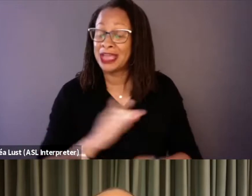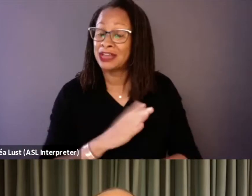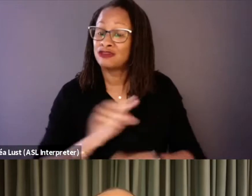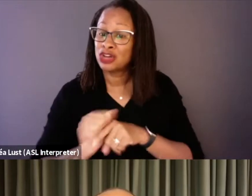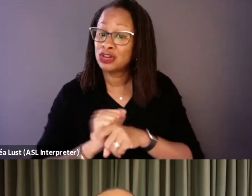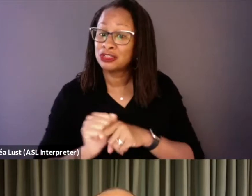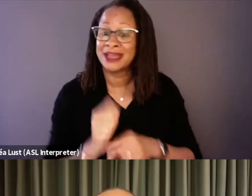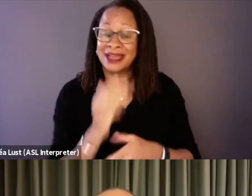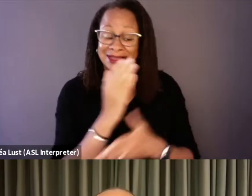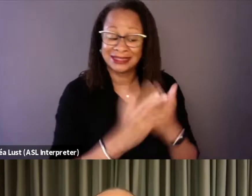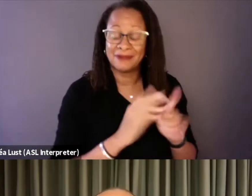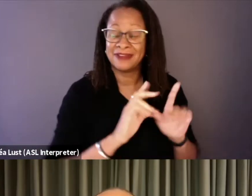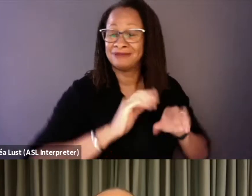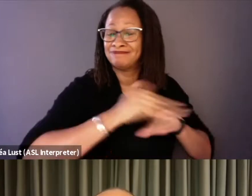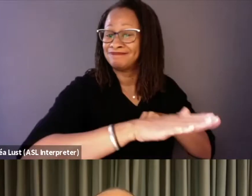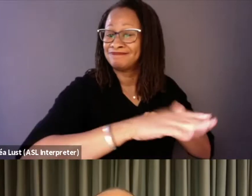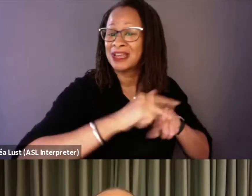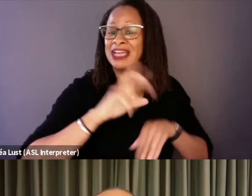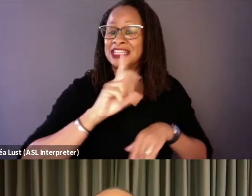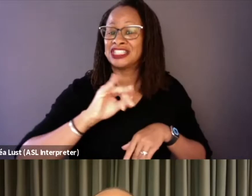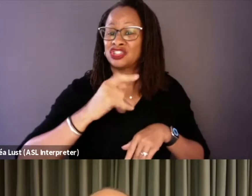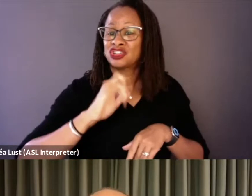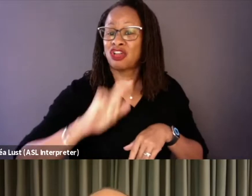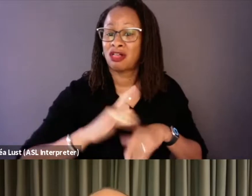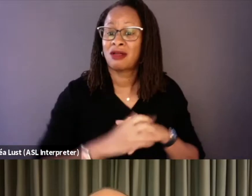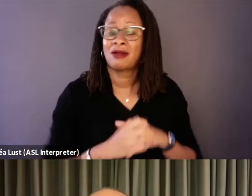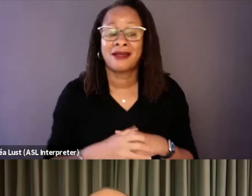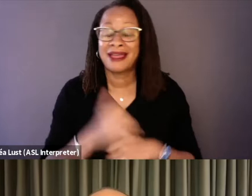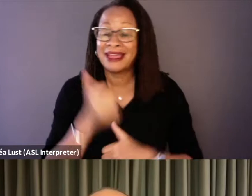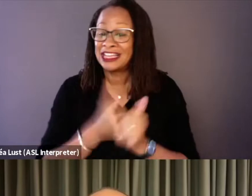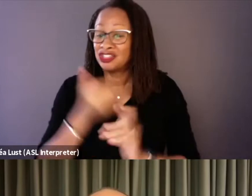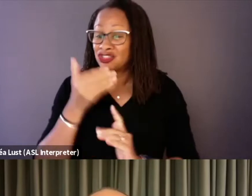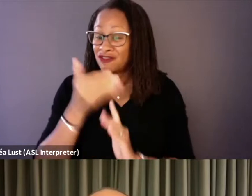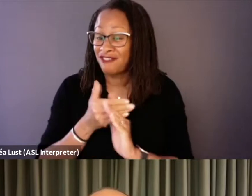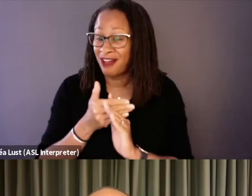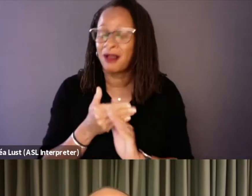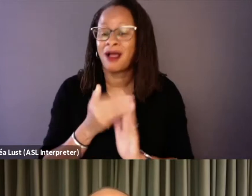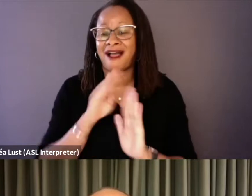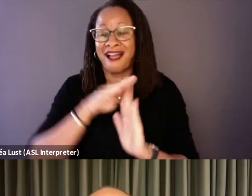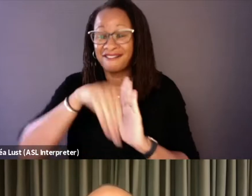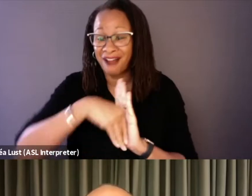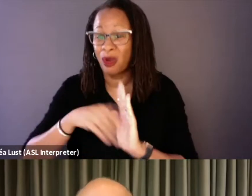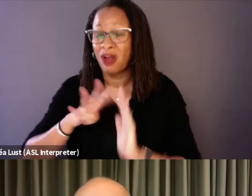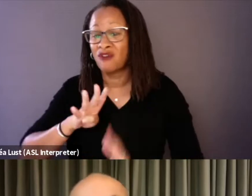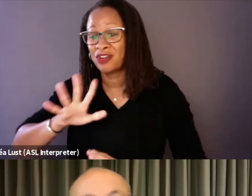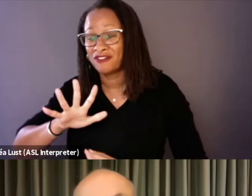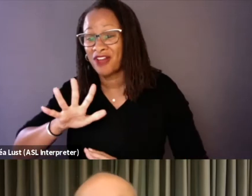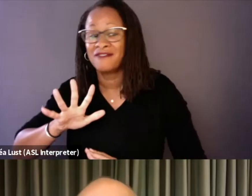They started sending it to me and each file was like a half hour, 45 minutes. It was like one half of an audio cassette.